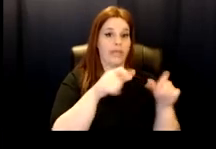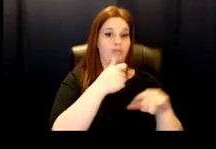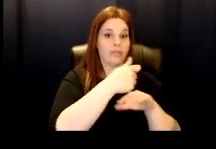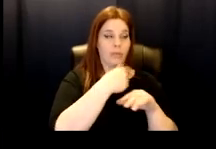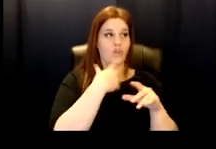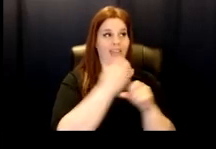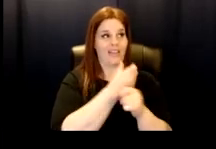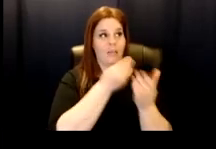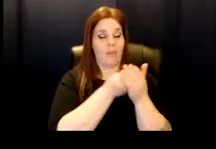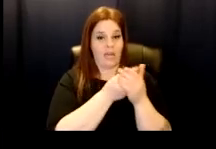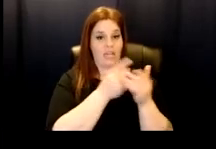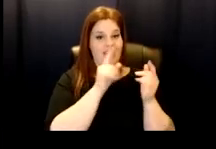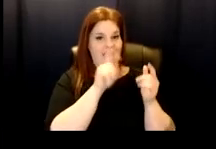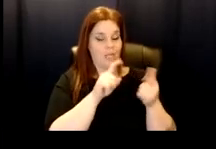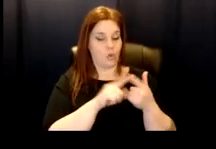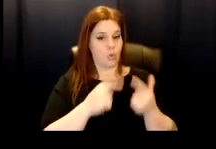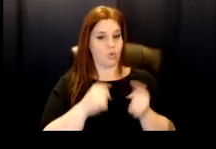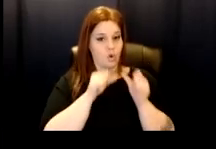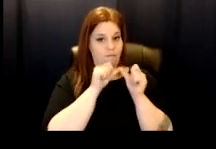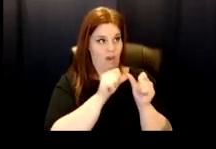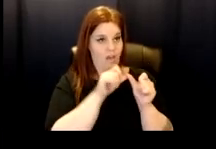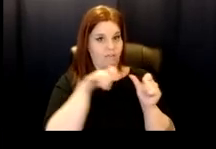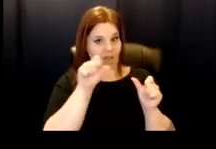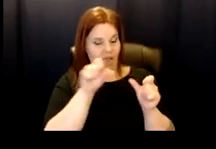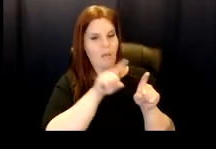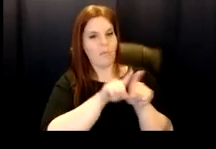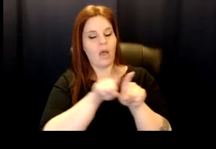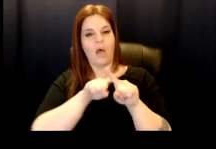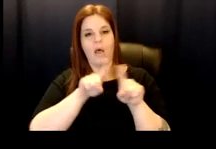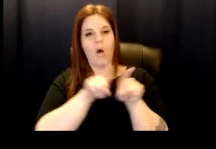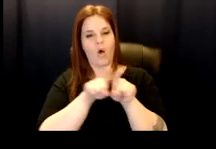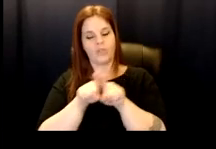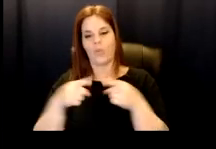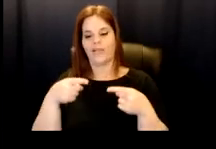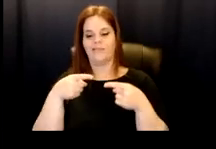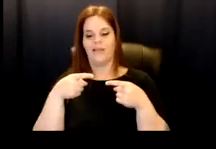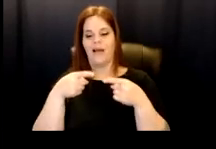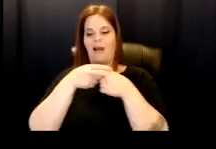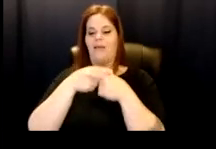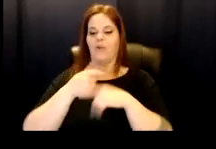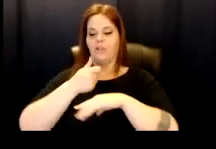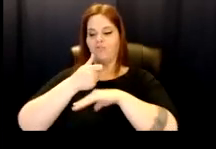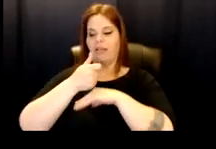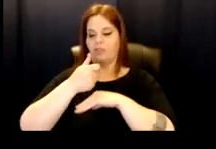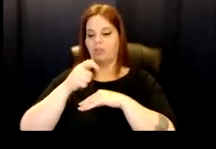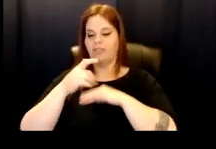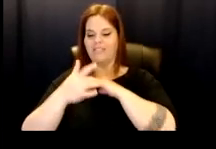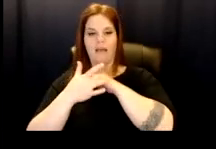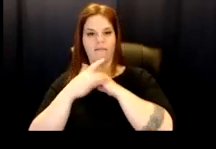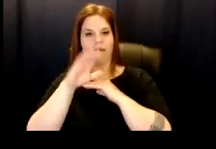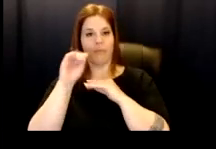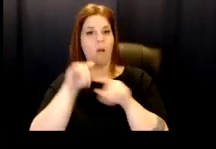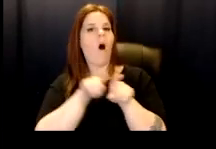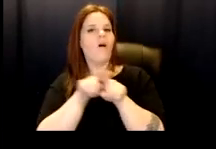that all of these new kind of hybrid transit tech companies have regulations that are strong